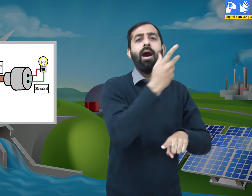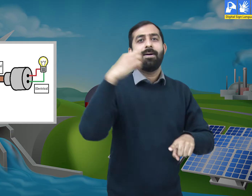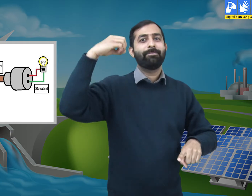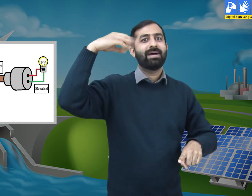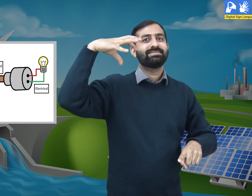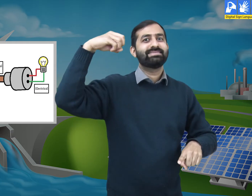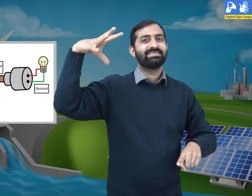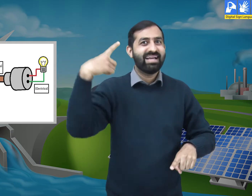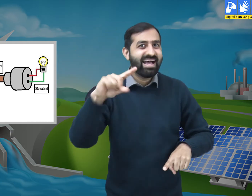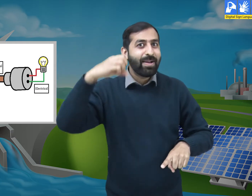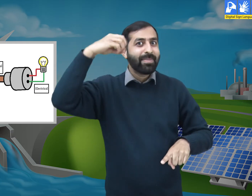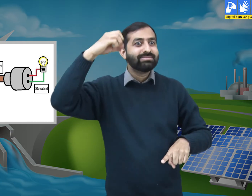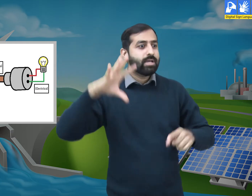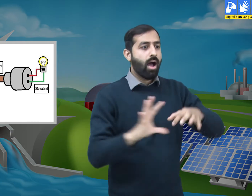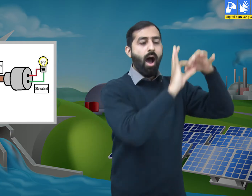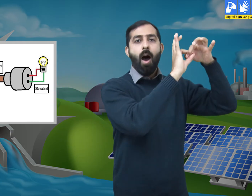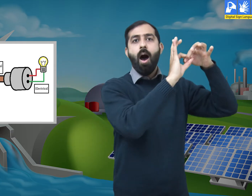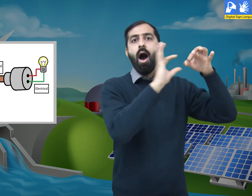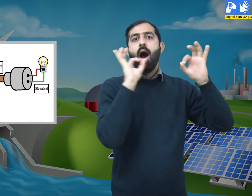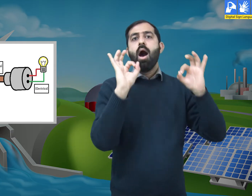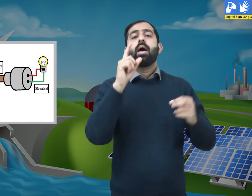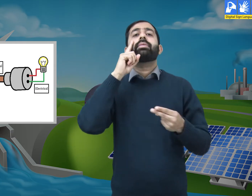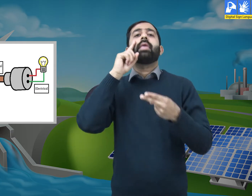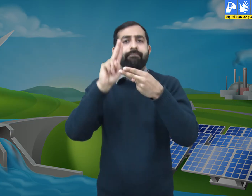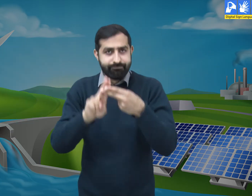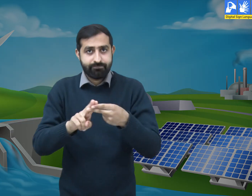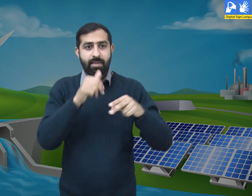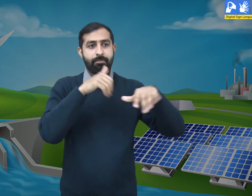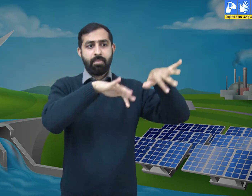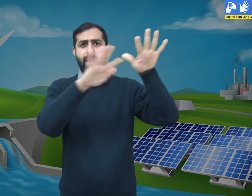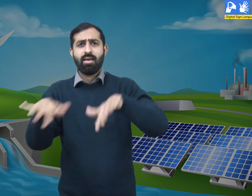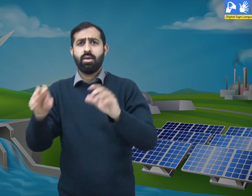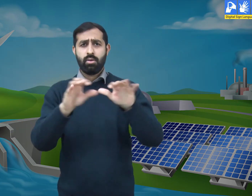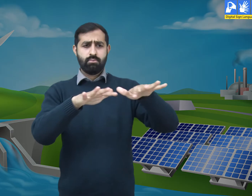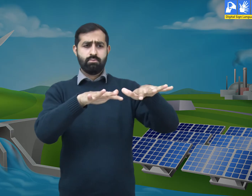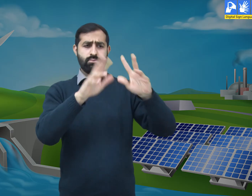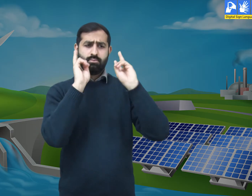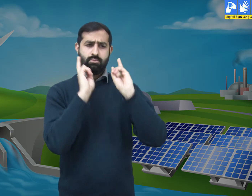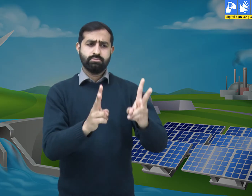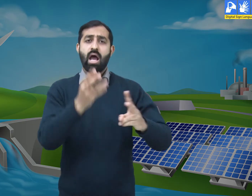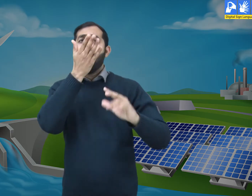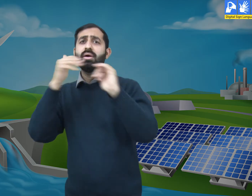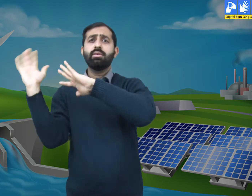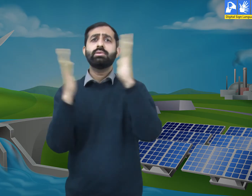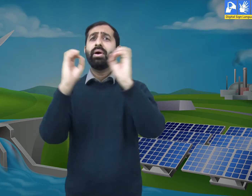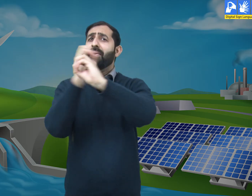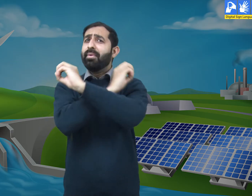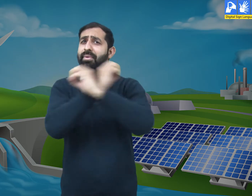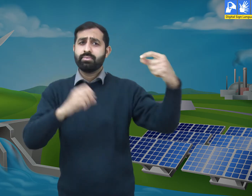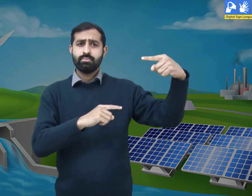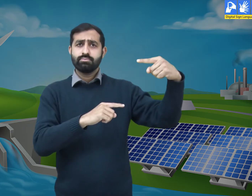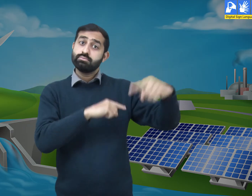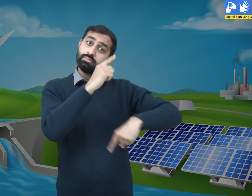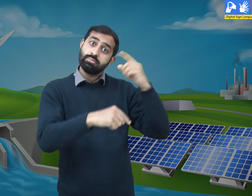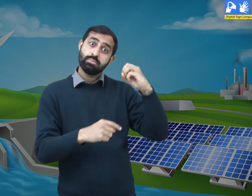generator to produce electricity. Without water or wind there is no source of energy through which